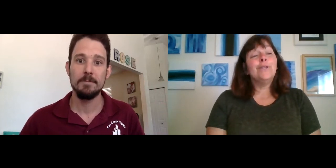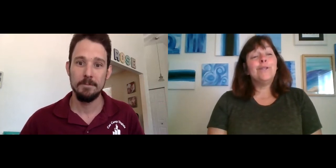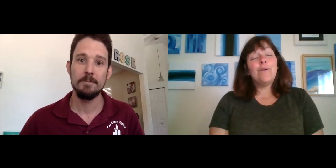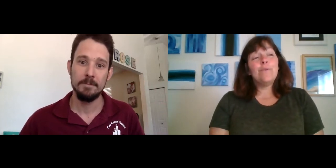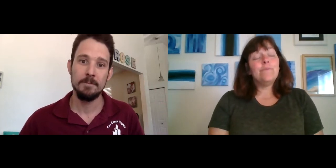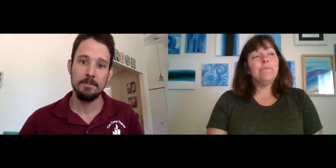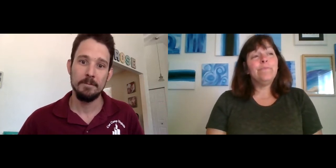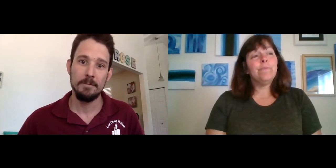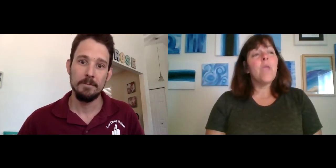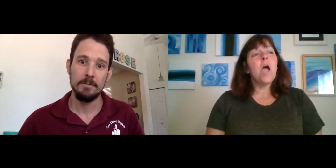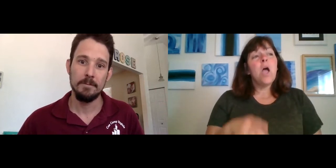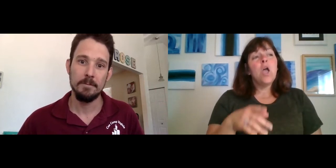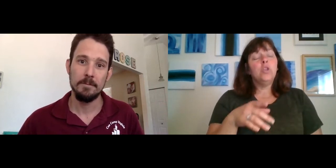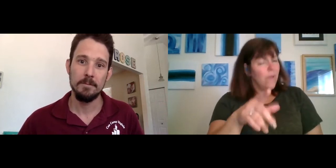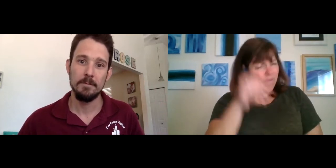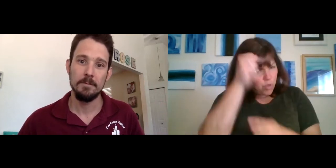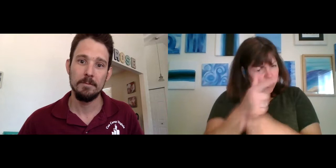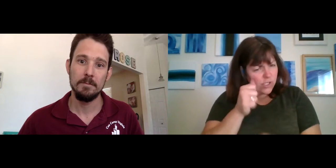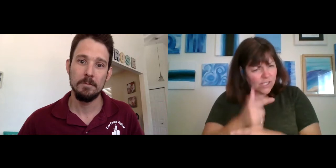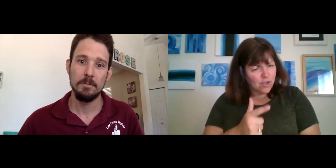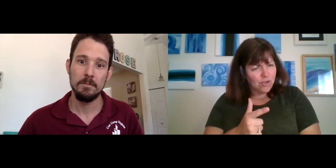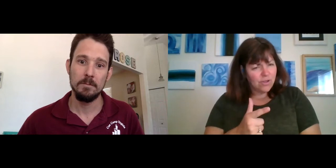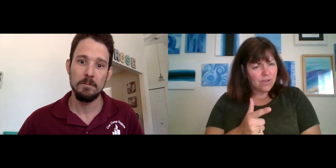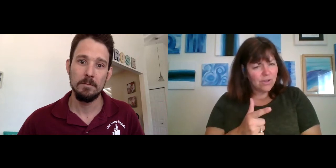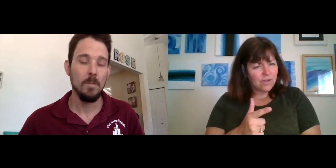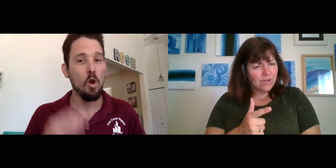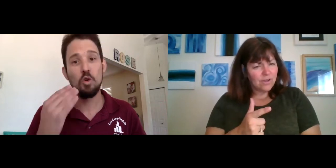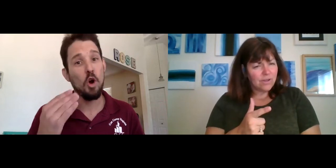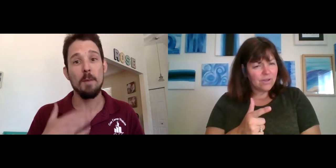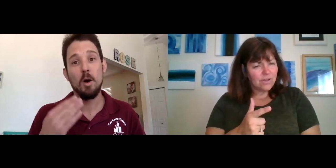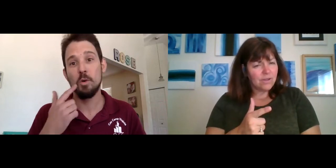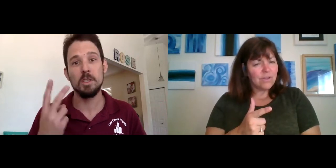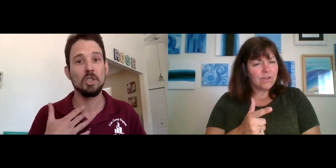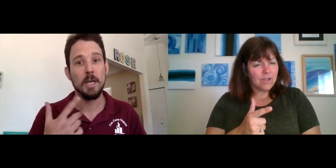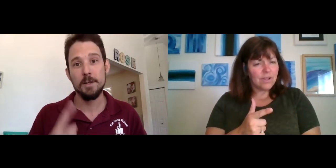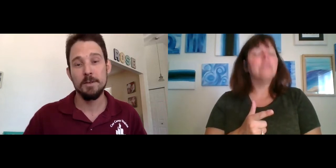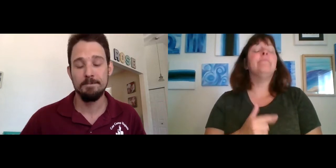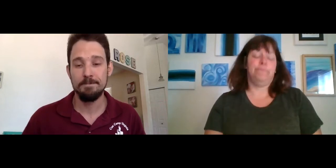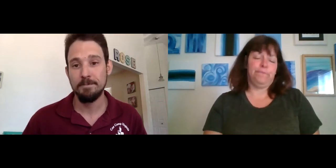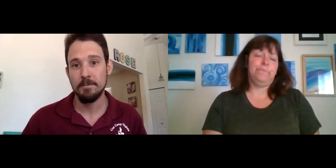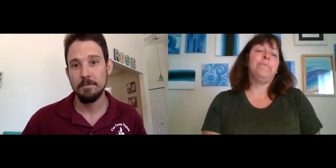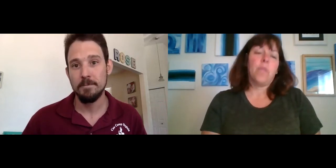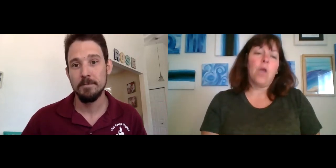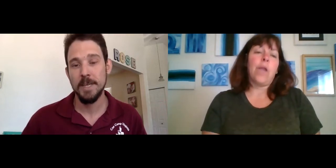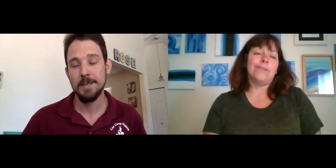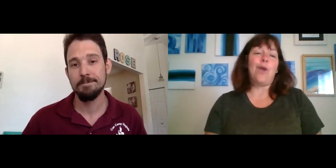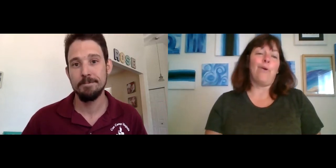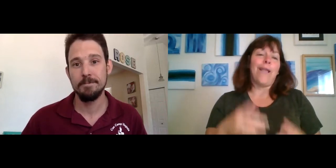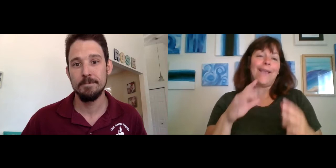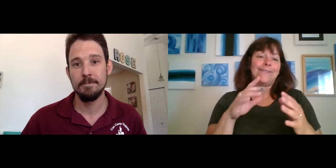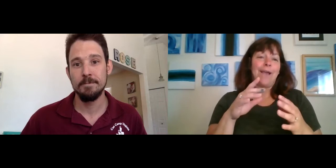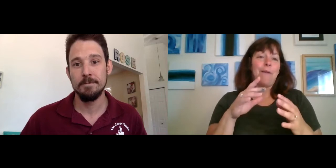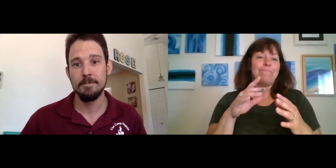Do you have a brother sister? no I'm an only child mm-hmm So some family dinners were easy--